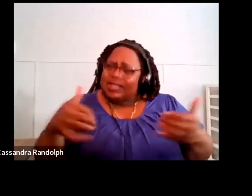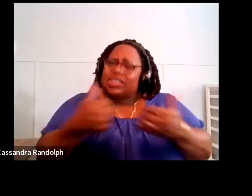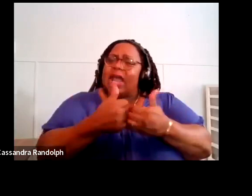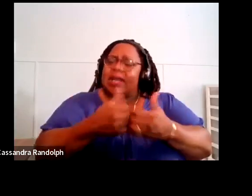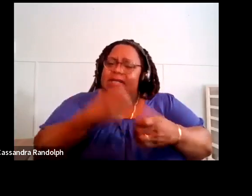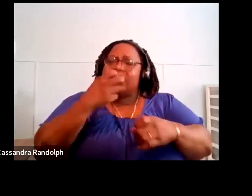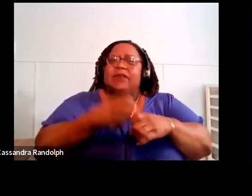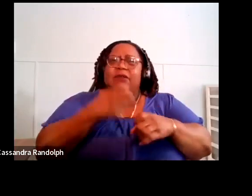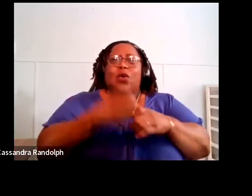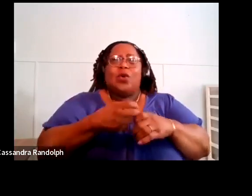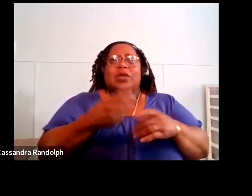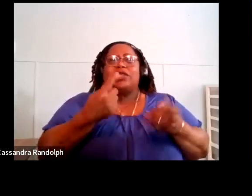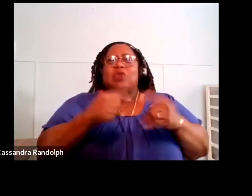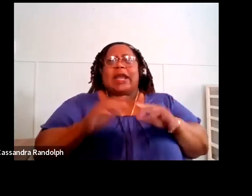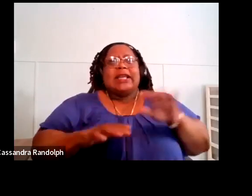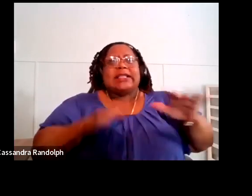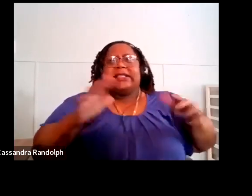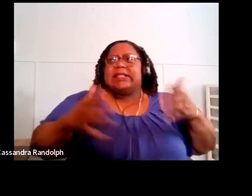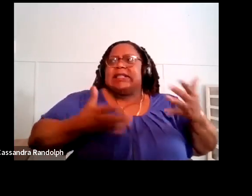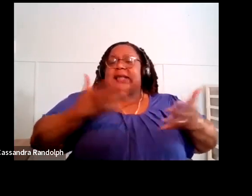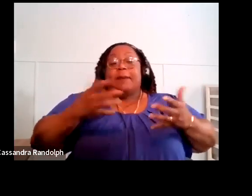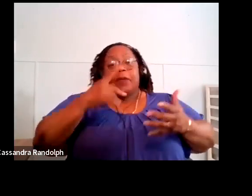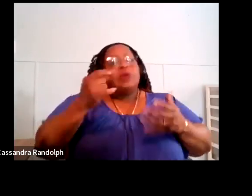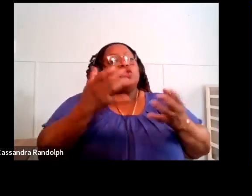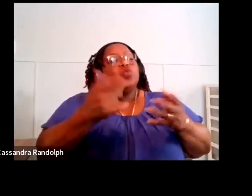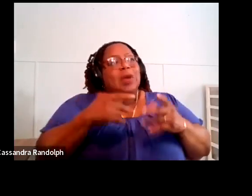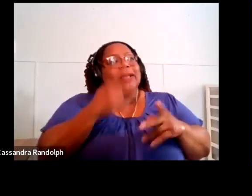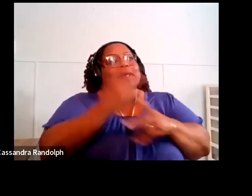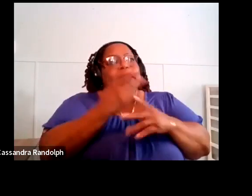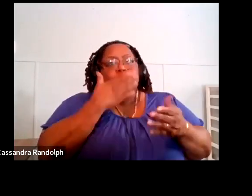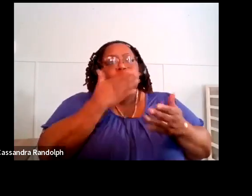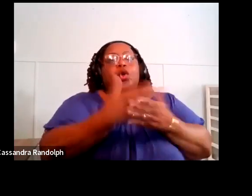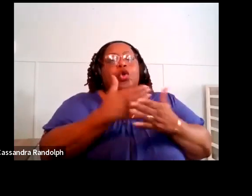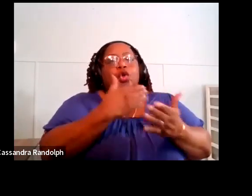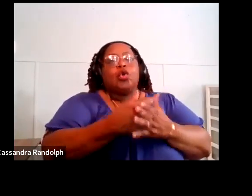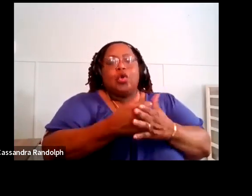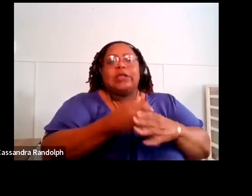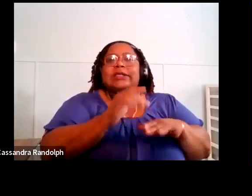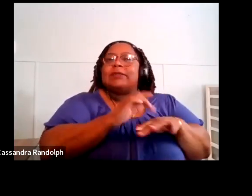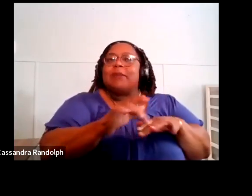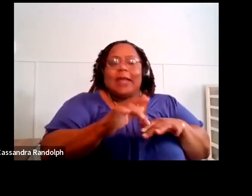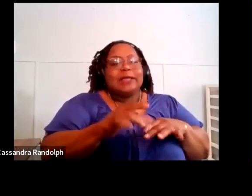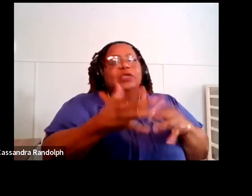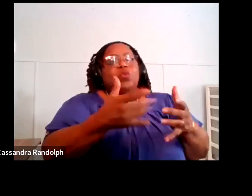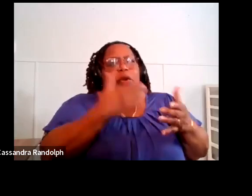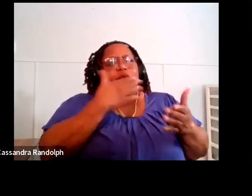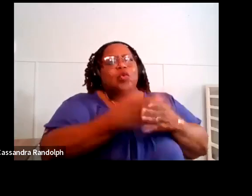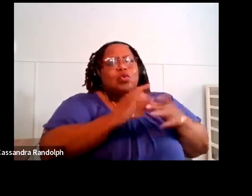might be next to you next time . It's very difficult to